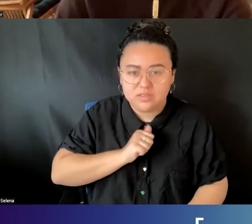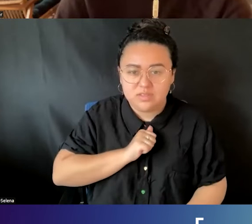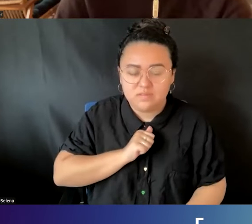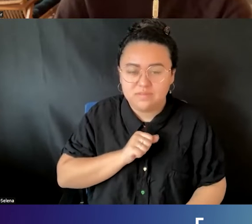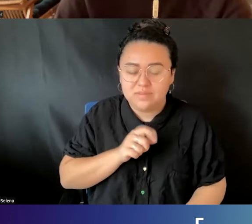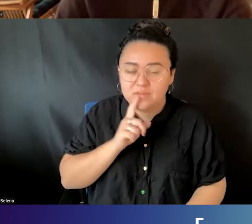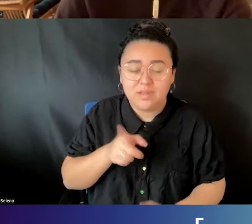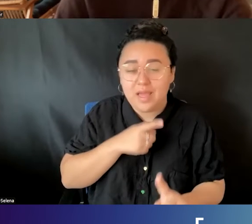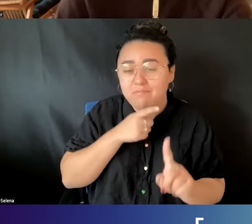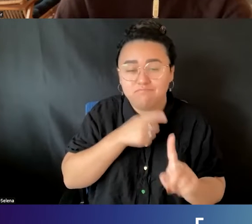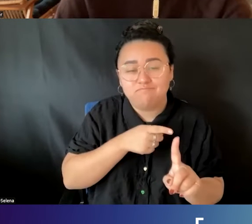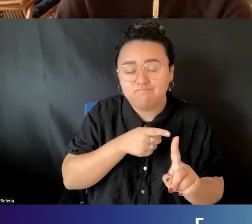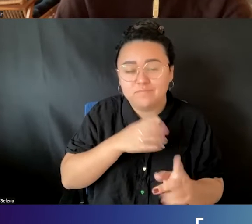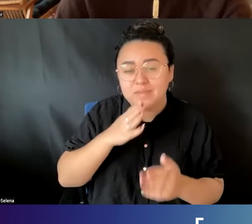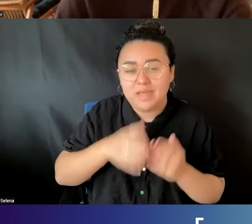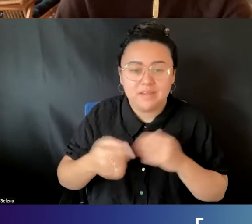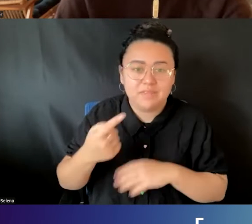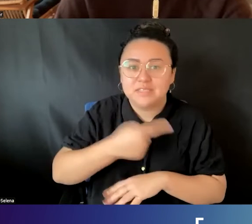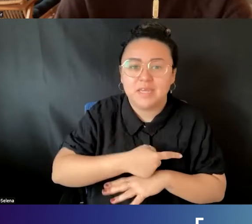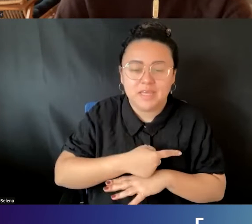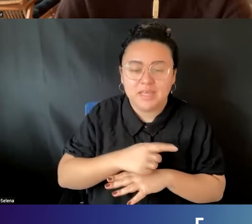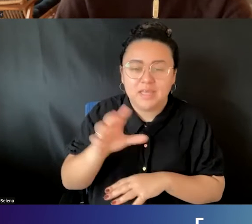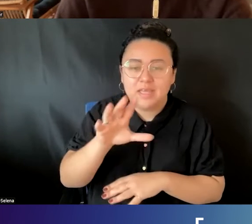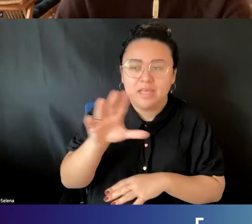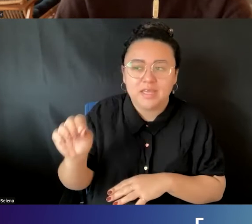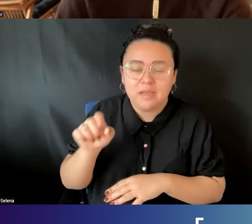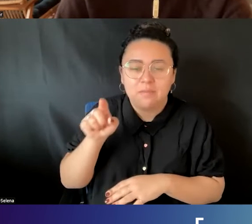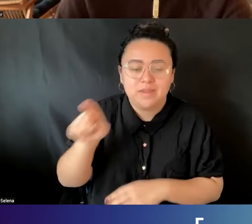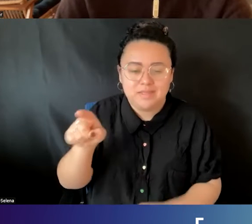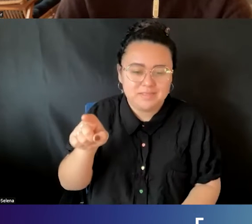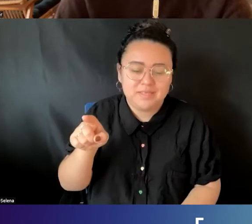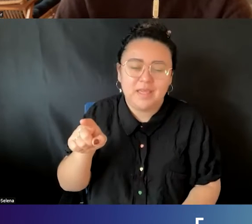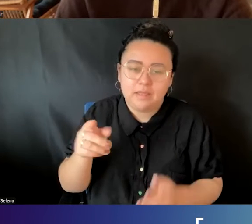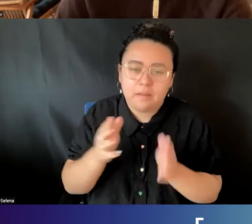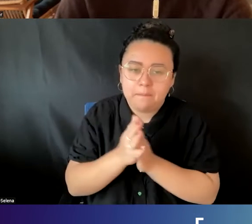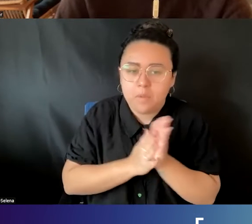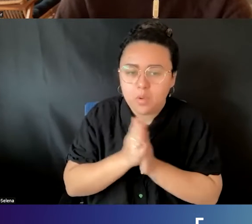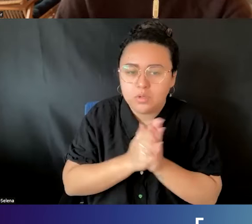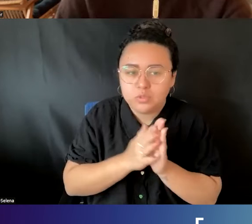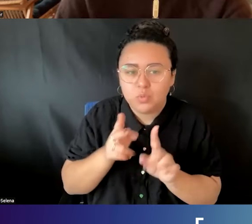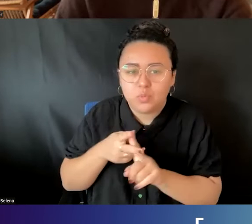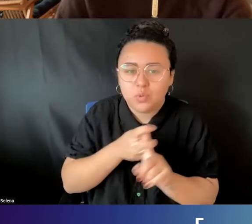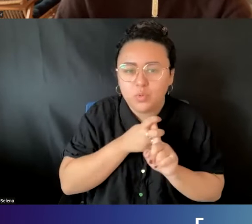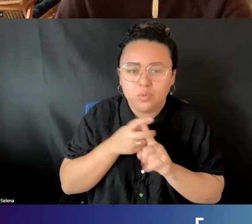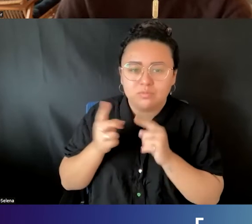the company is have such a strong driving motivation to recoup revenue period